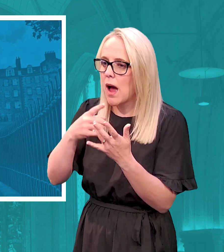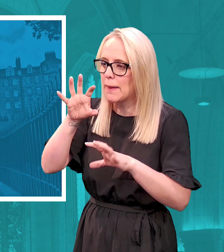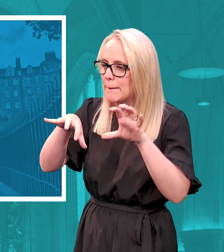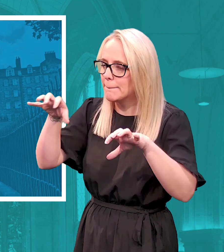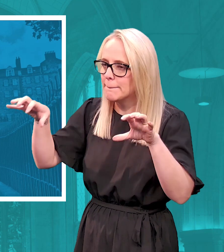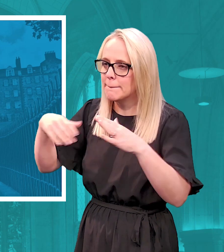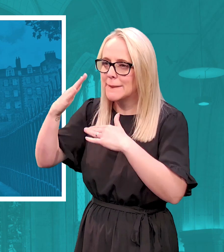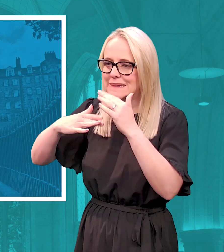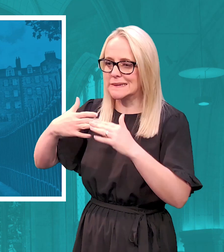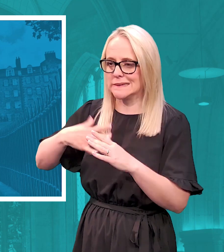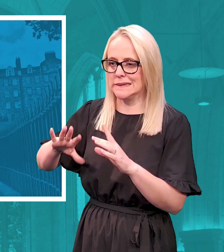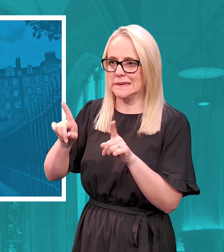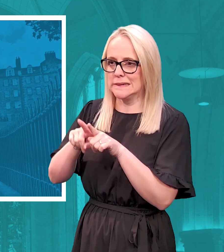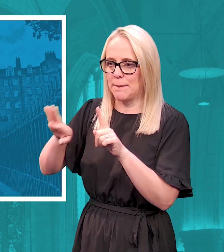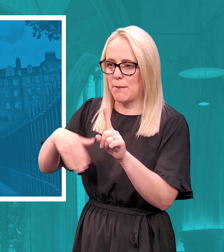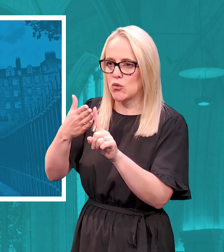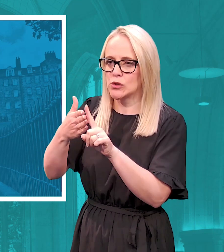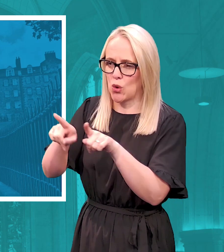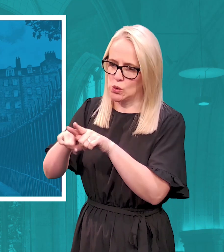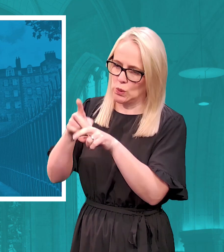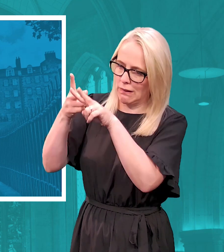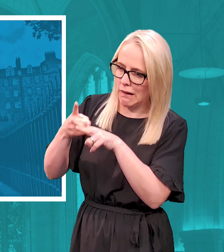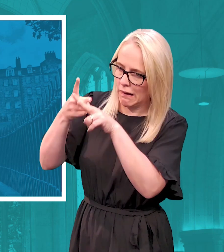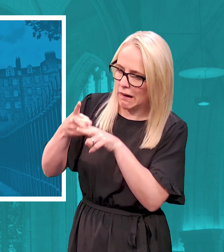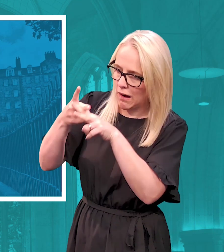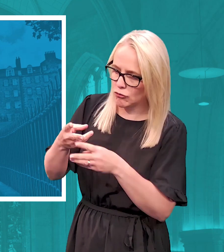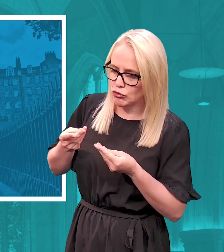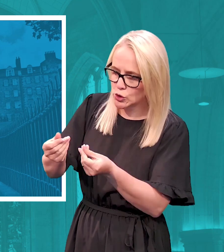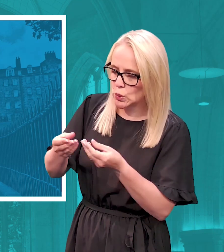to care for these types of buildings, hopefully short term.